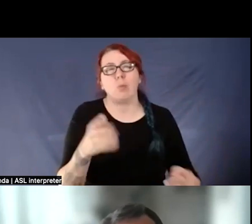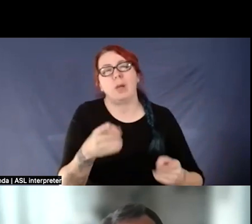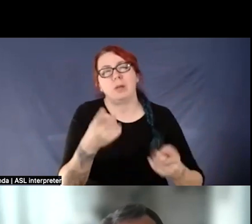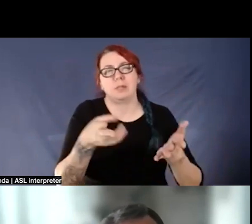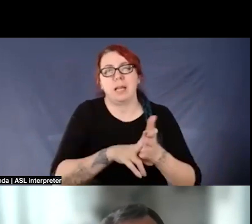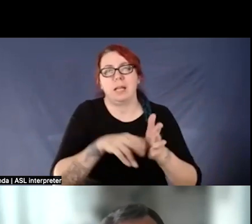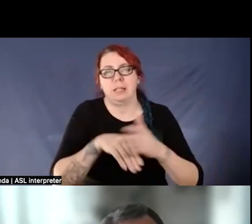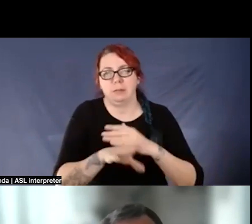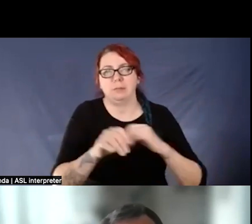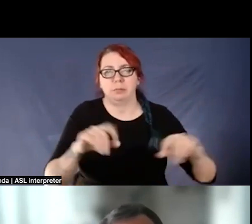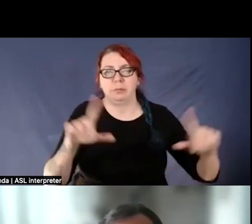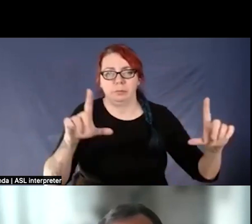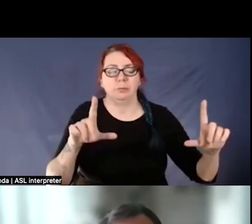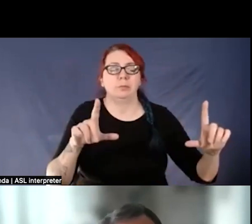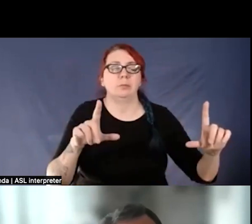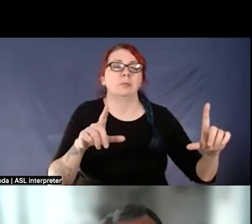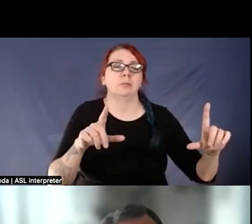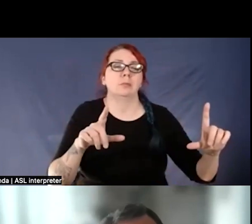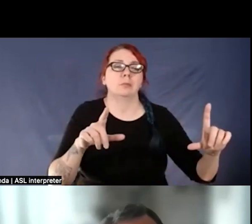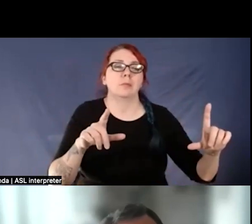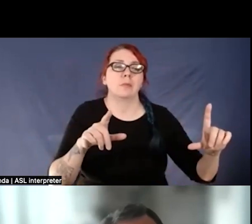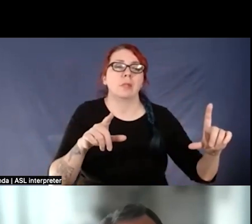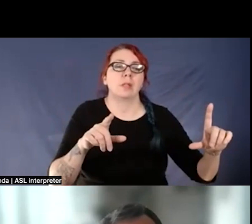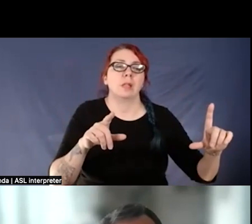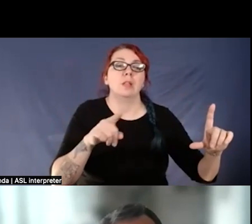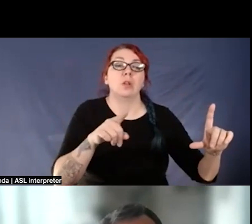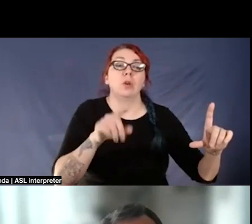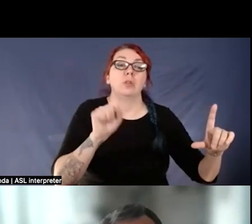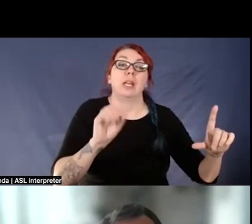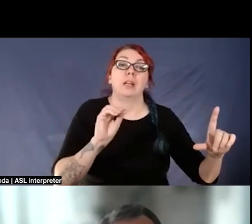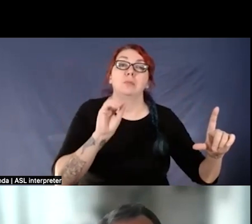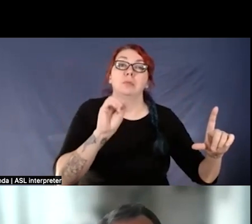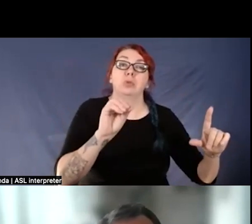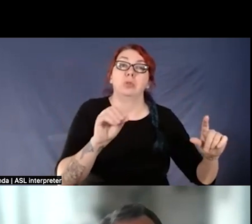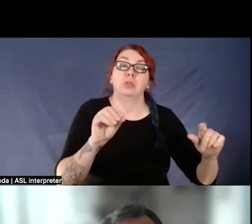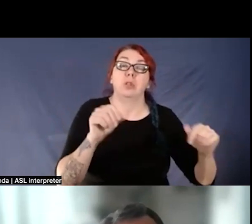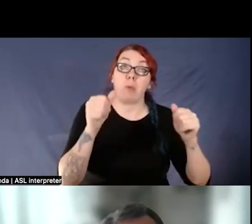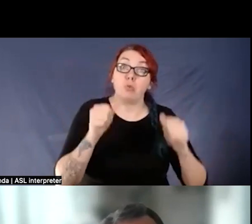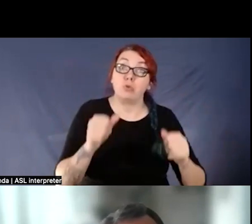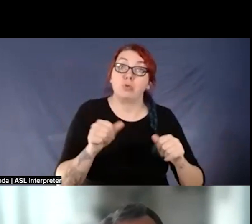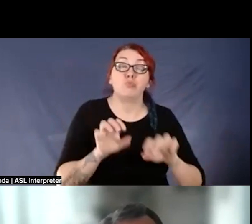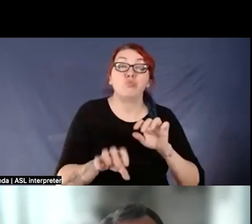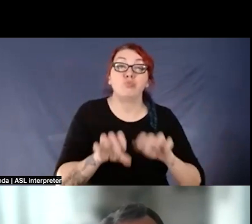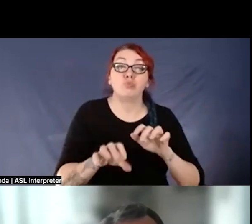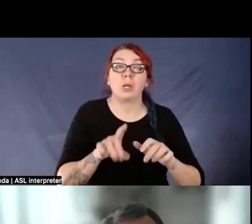that you can declare something and everybody will get a notification of it. But you can also see the